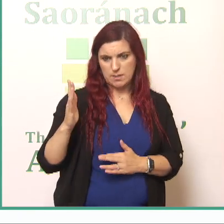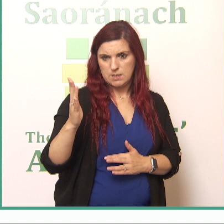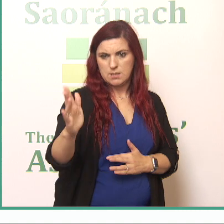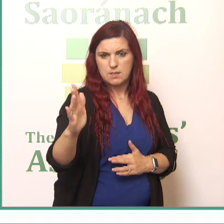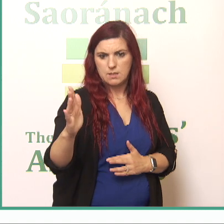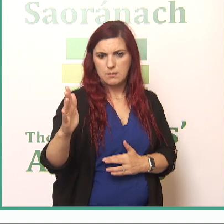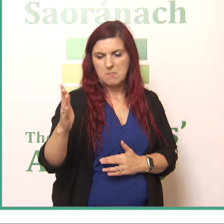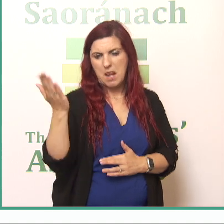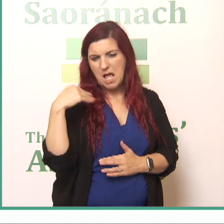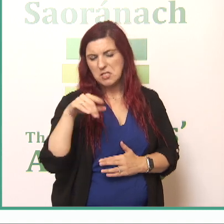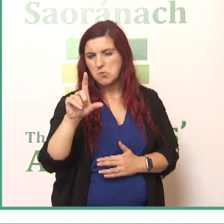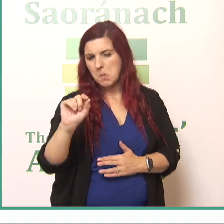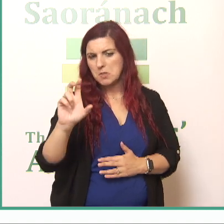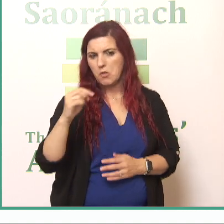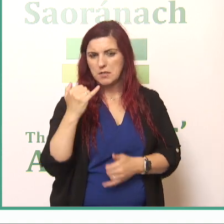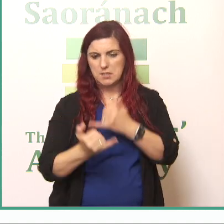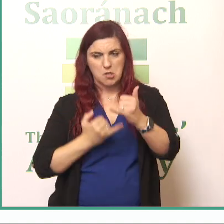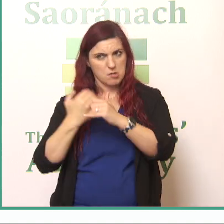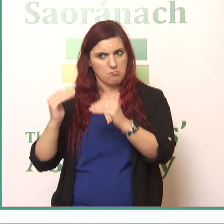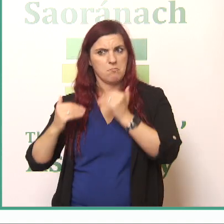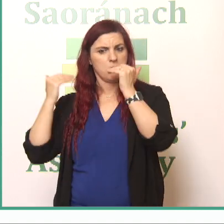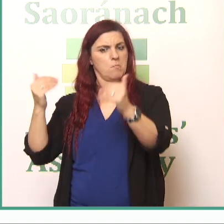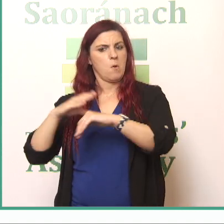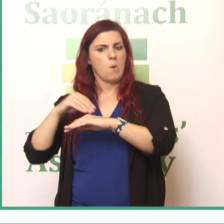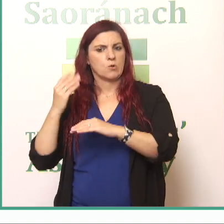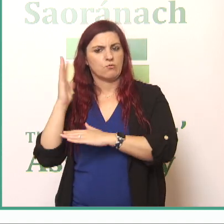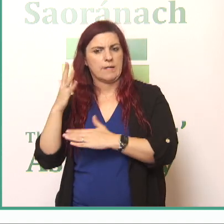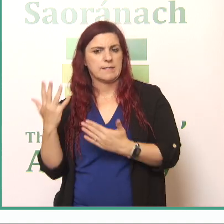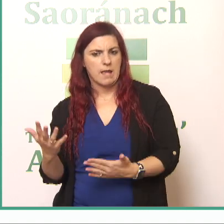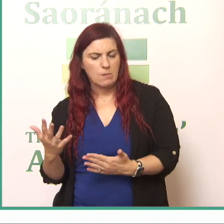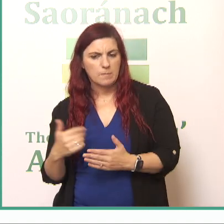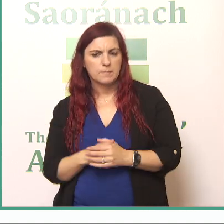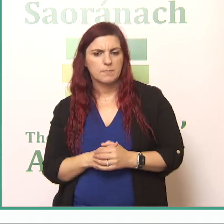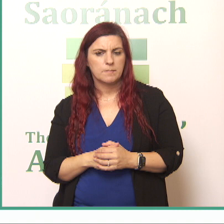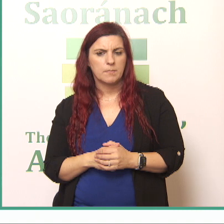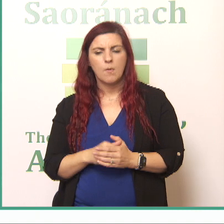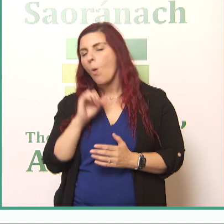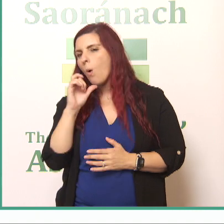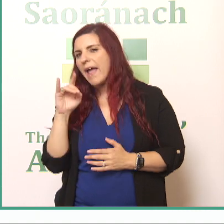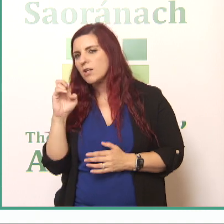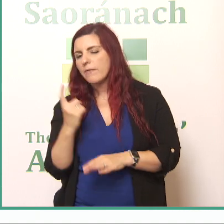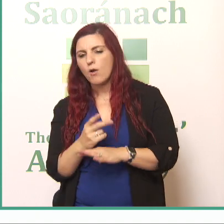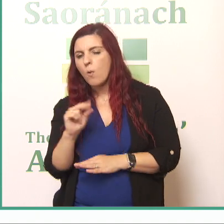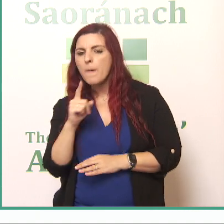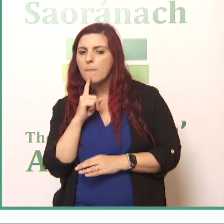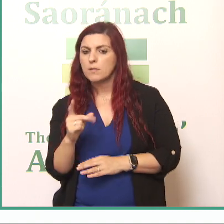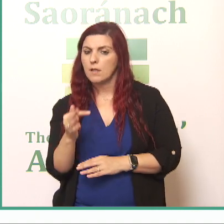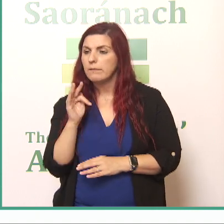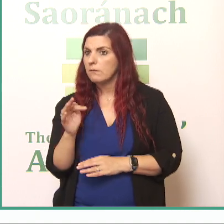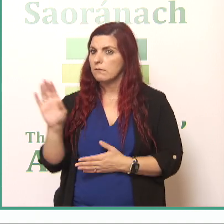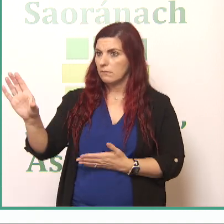and their Advanced trees now and well there's no Hedges there but if we were rewarded down along